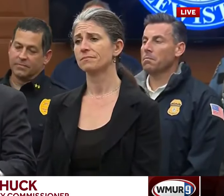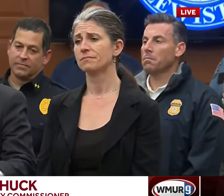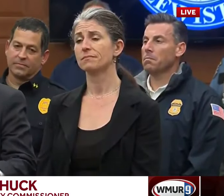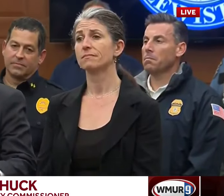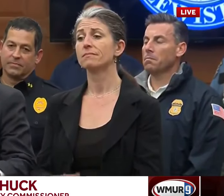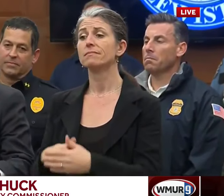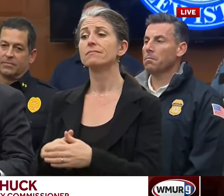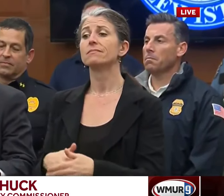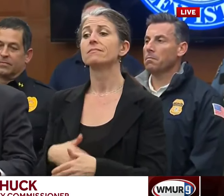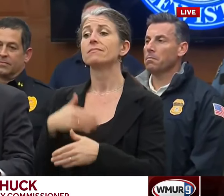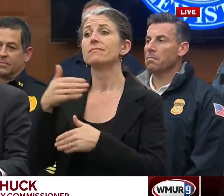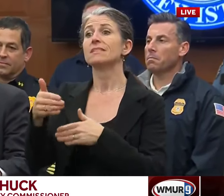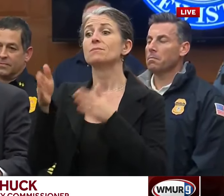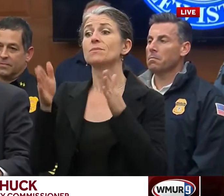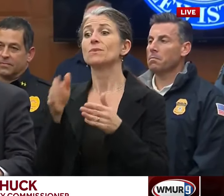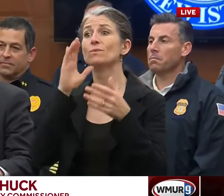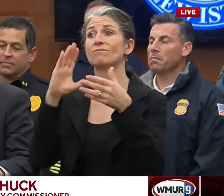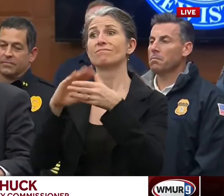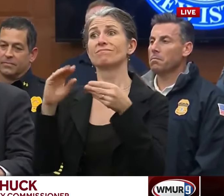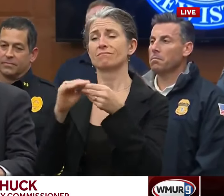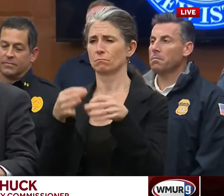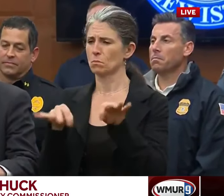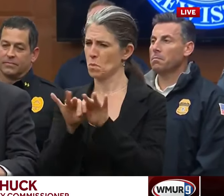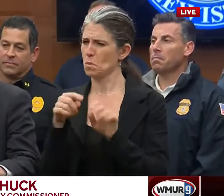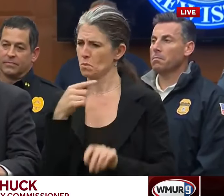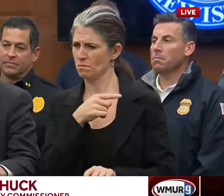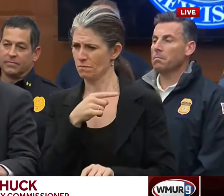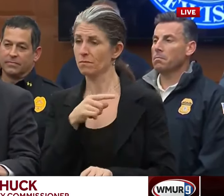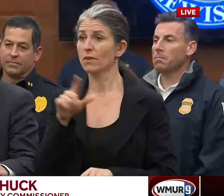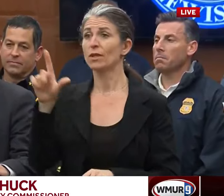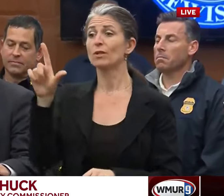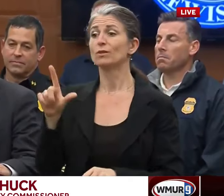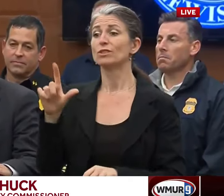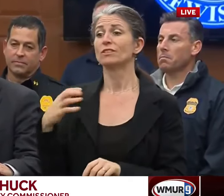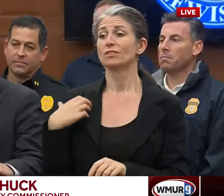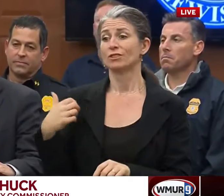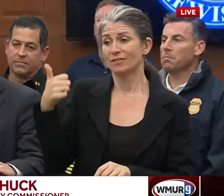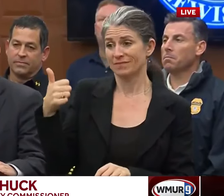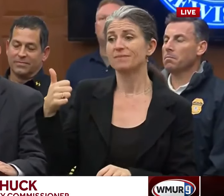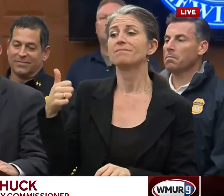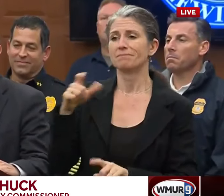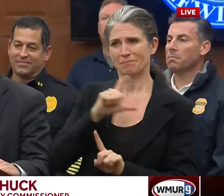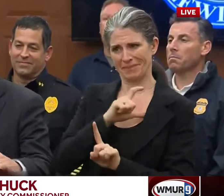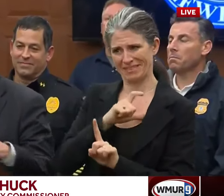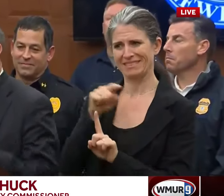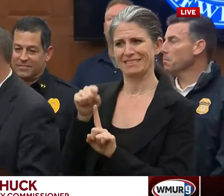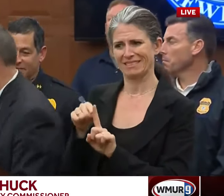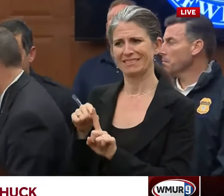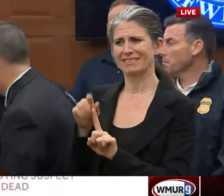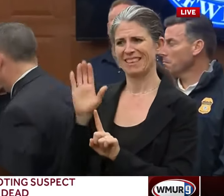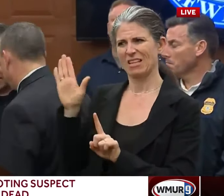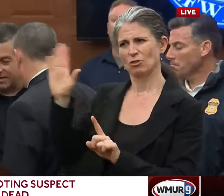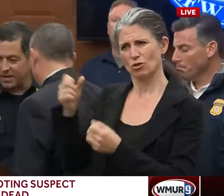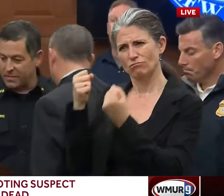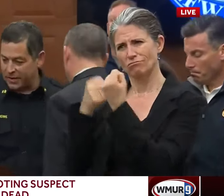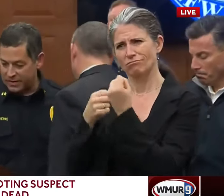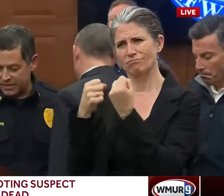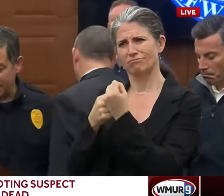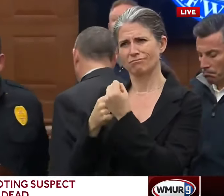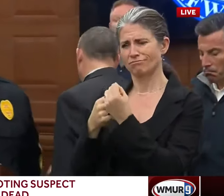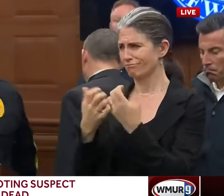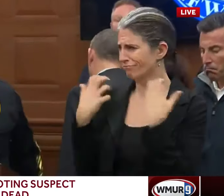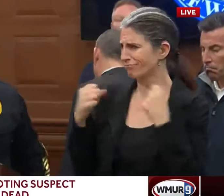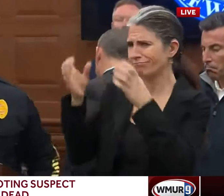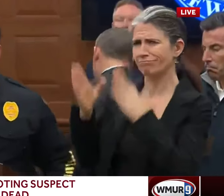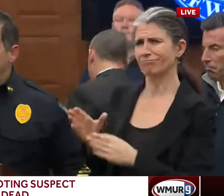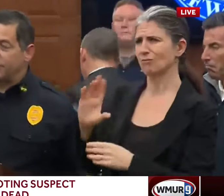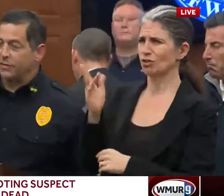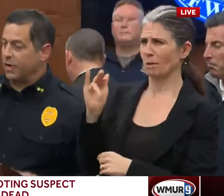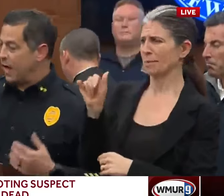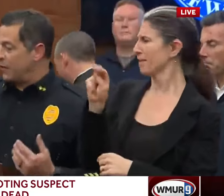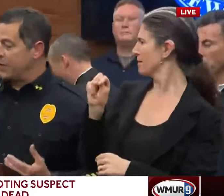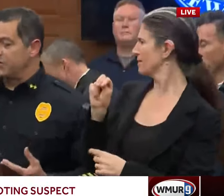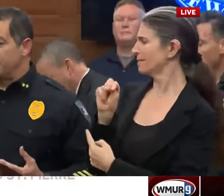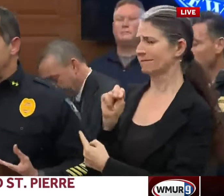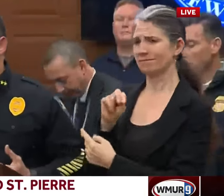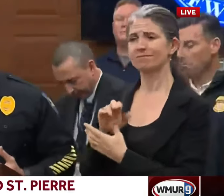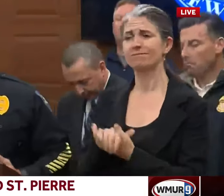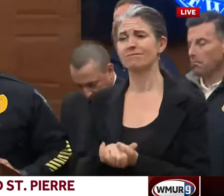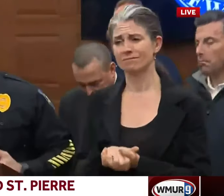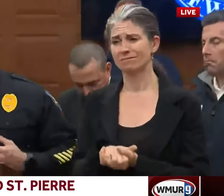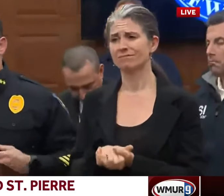I THINK IT’S INCREDIBLY IMPORTANT THAT THE NEXT PERSON THAT SPEAKS THIS EVENING IS LEWISTON’S CHIEF LAW ENFORCEMENT CHAMPION, AND THAT IS DAVE SAINT-PIERRE.